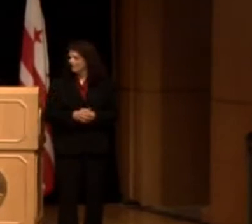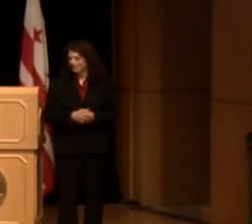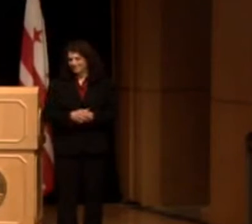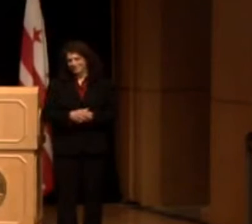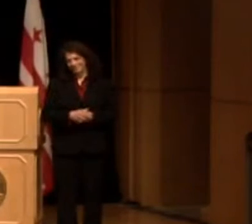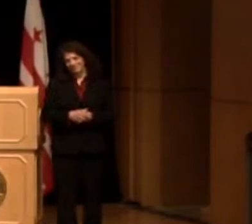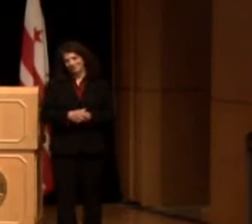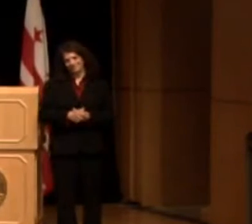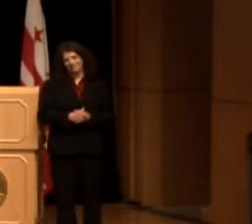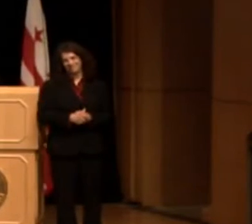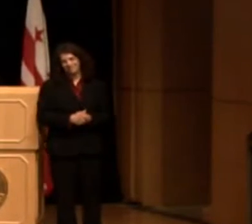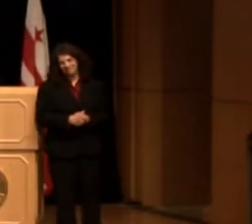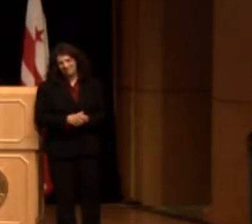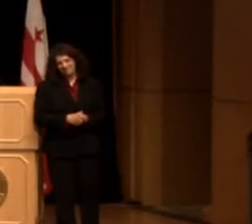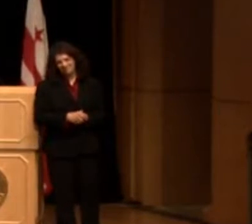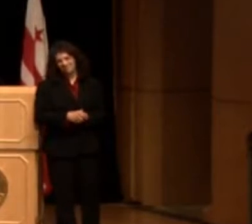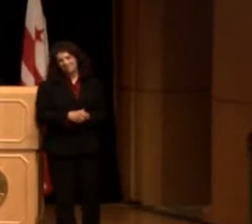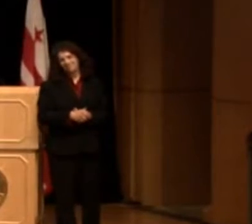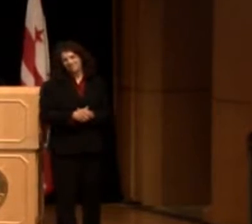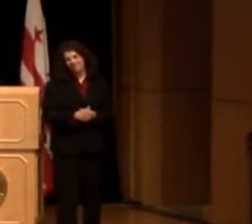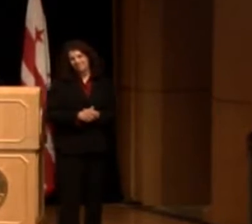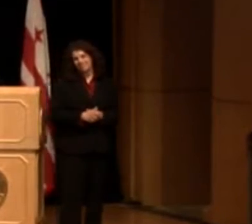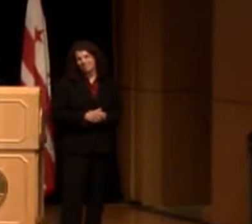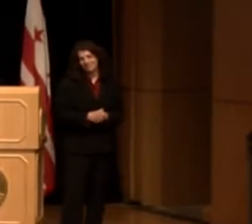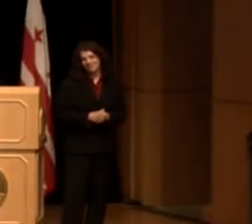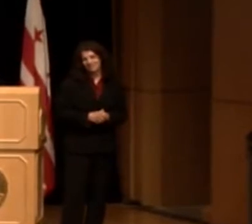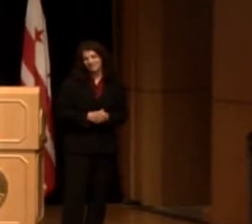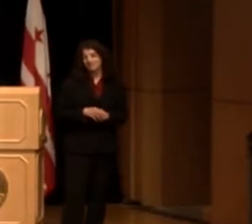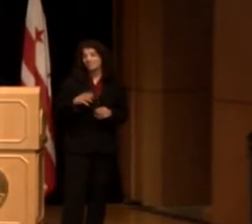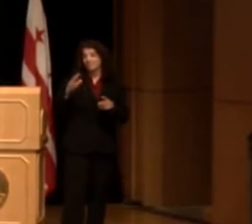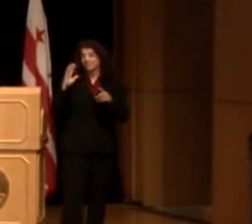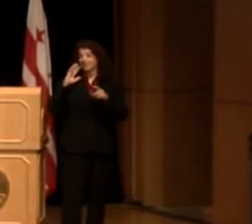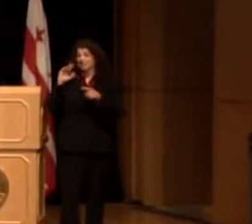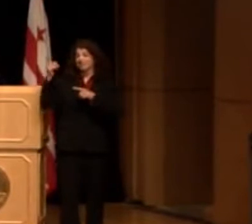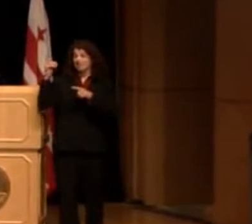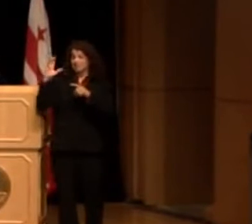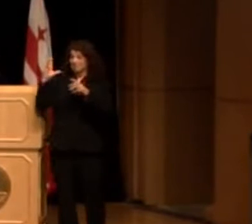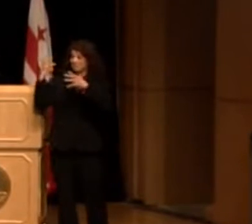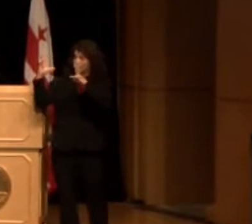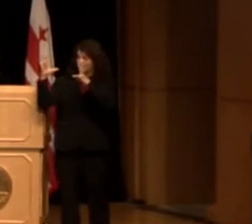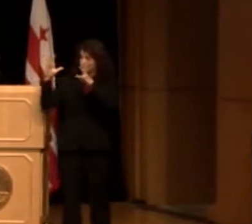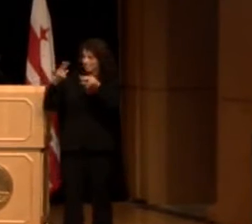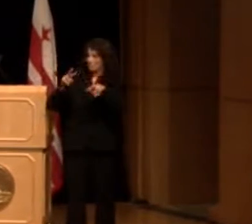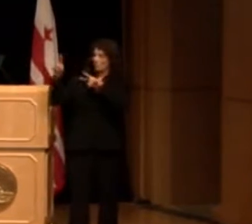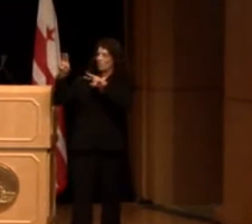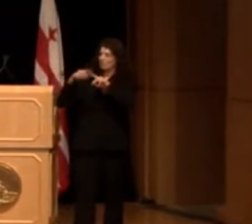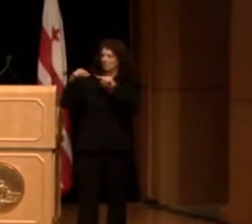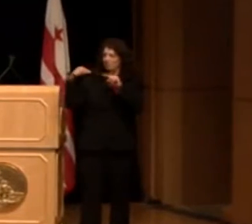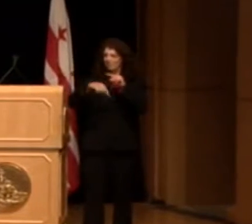MADNESS, I MEAN I THINK THIS IS OUR OPPORTUNITY TO SHINE. THIS IS OUR OPPORTUNITY FROM THE DISTRICT'S PERSPECTIVE AND NOT